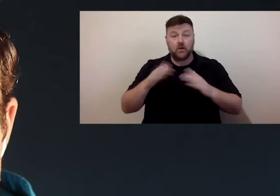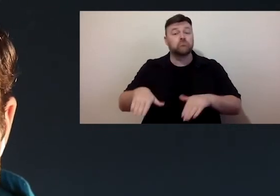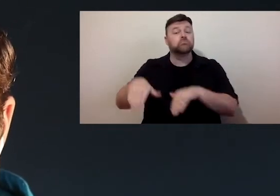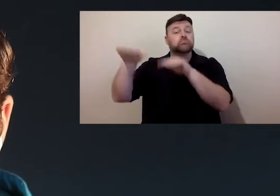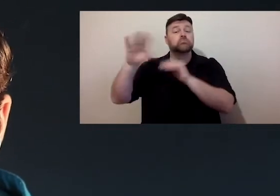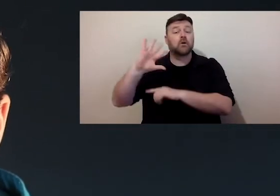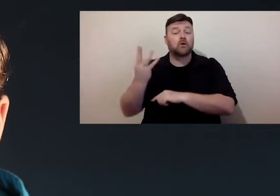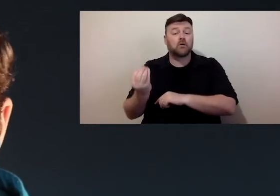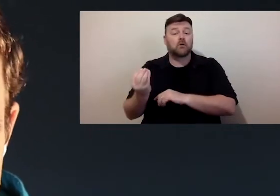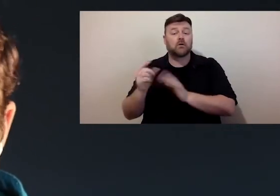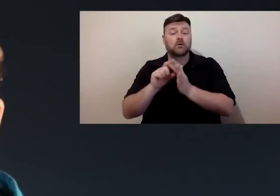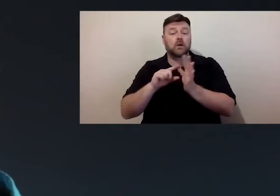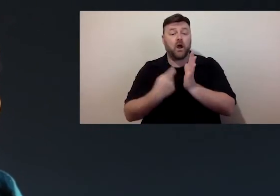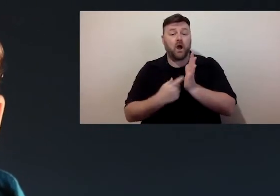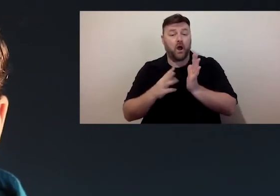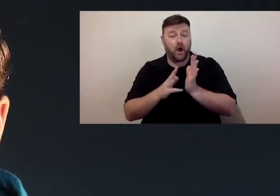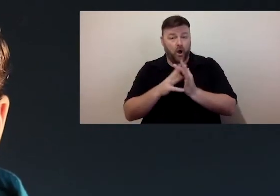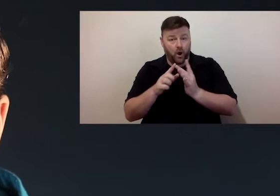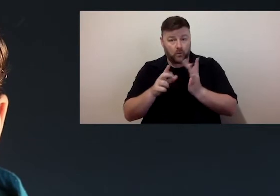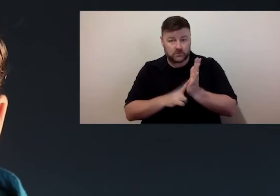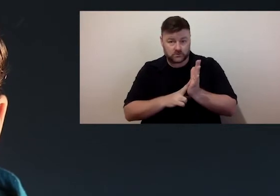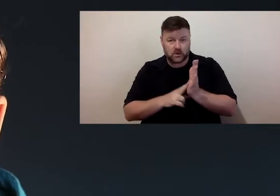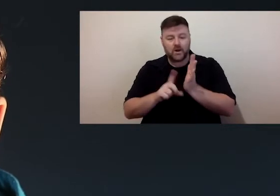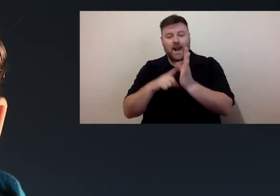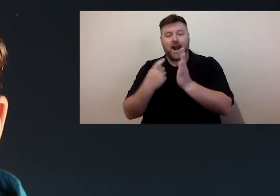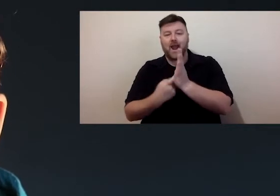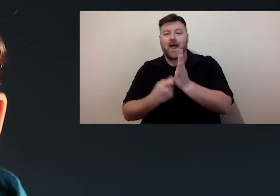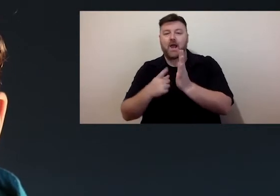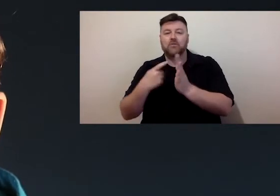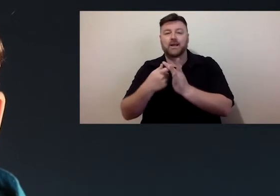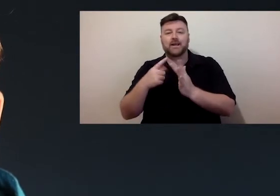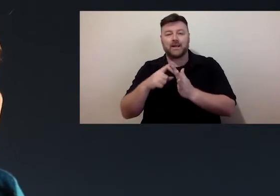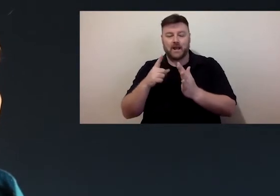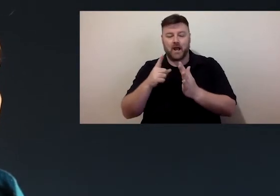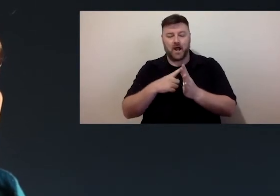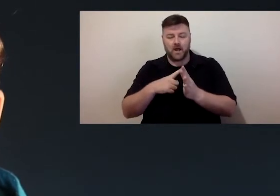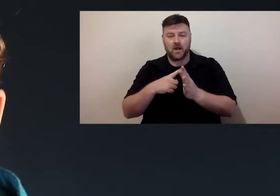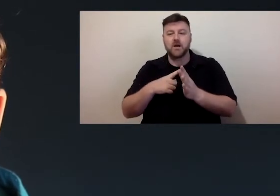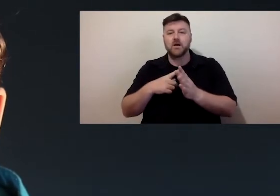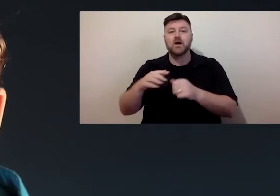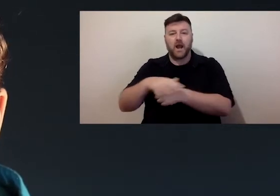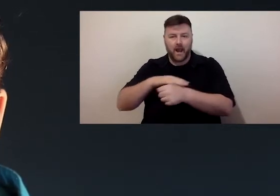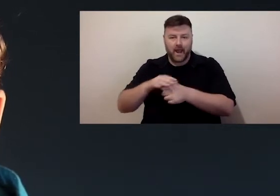So, a wet/dry season cycle is much more familiar to me than the